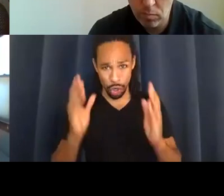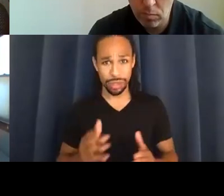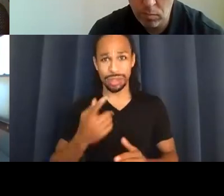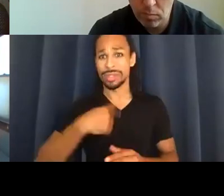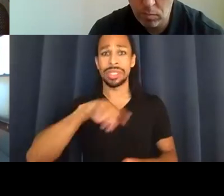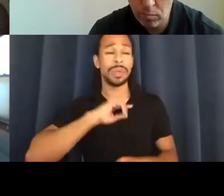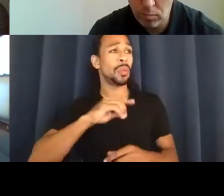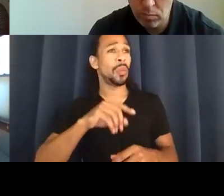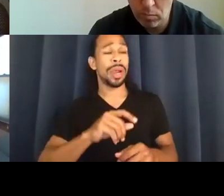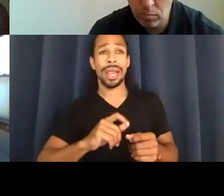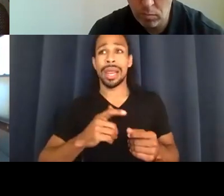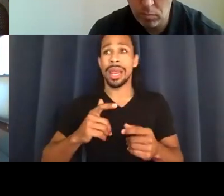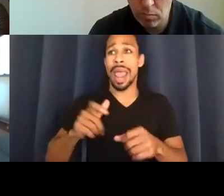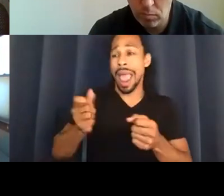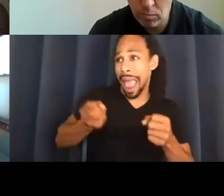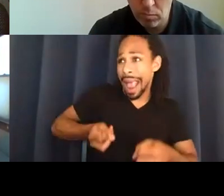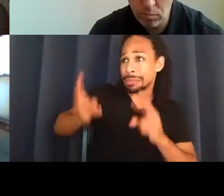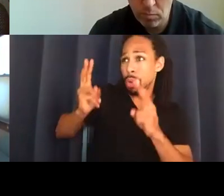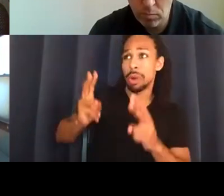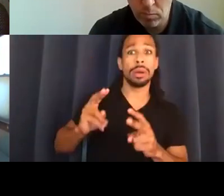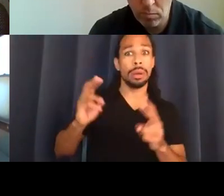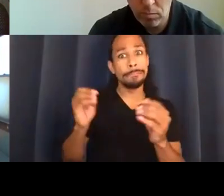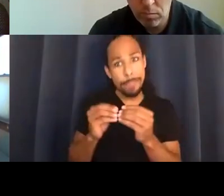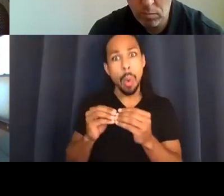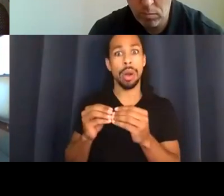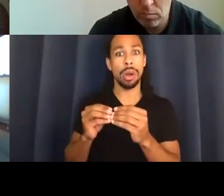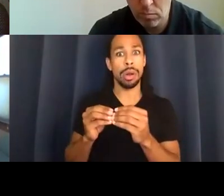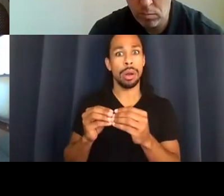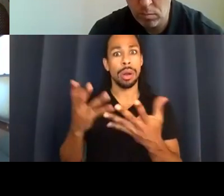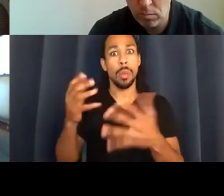more than we import. We have to -- you know, we have to scream